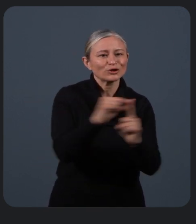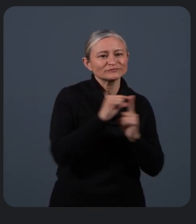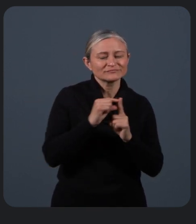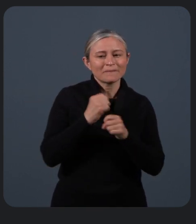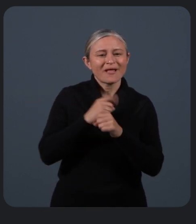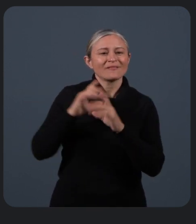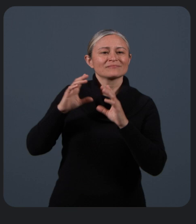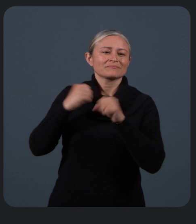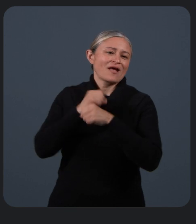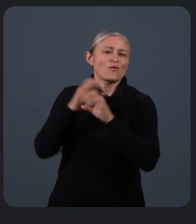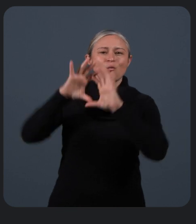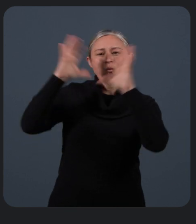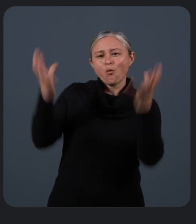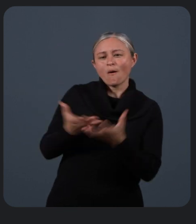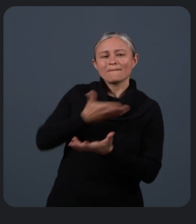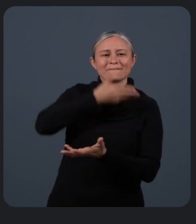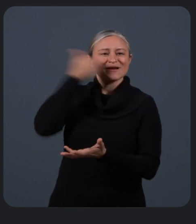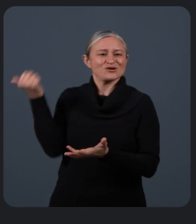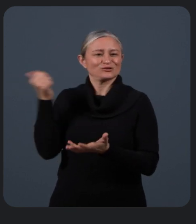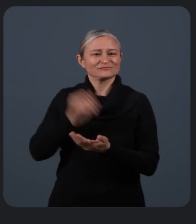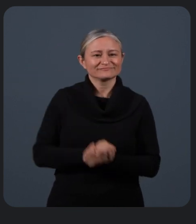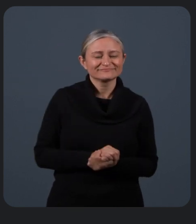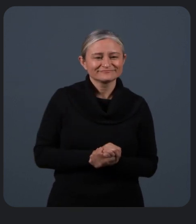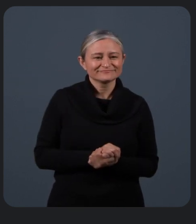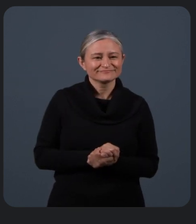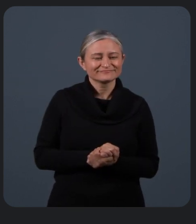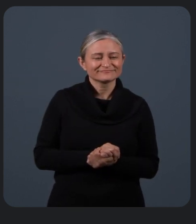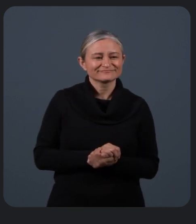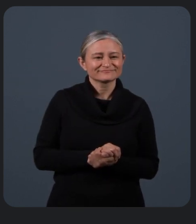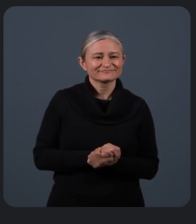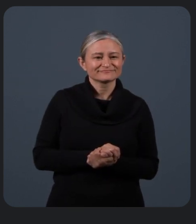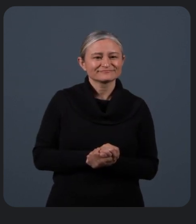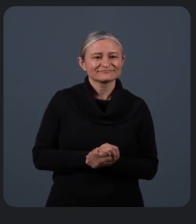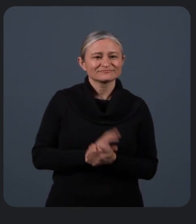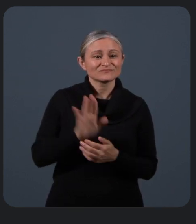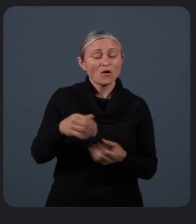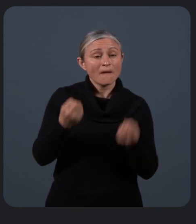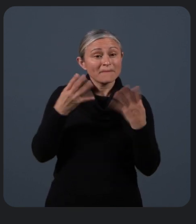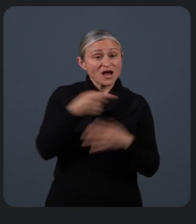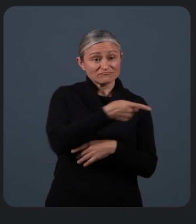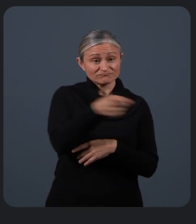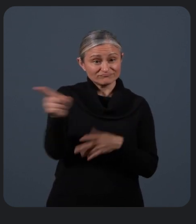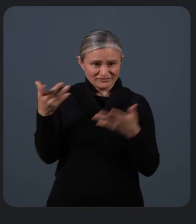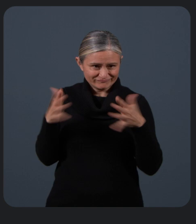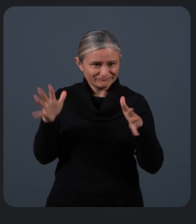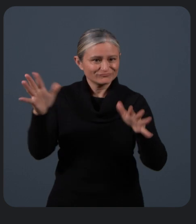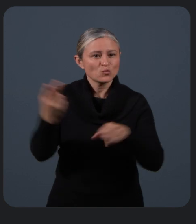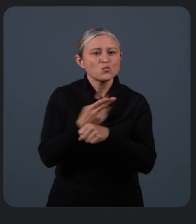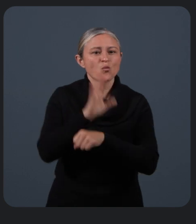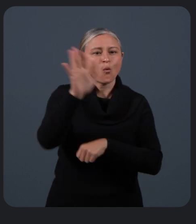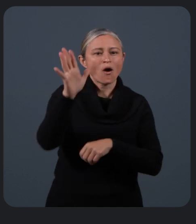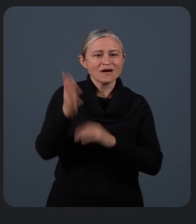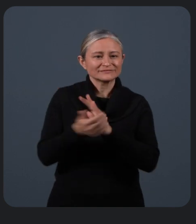that make the world better. So many of you are already using your skills